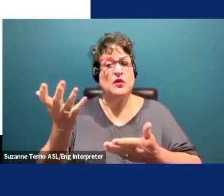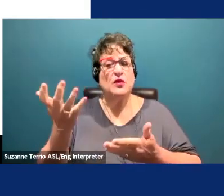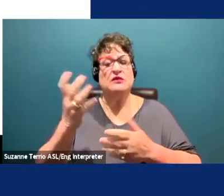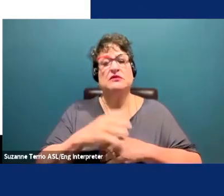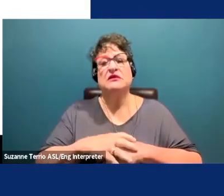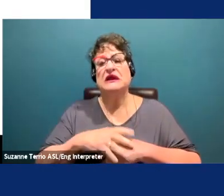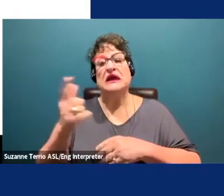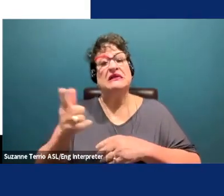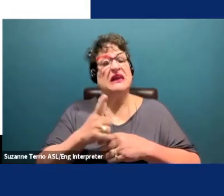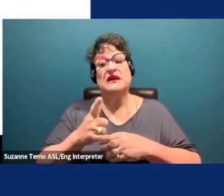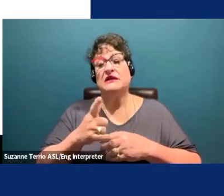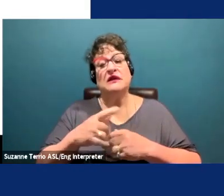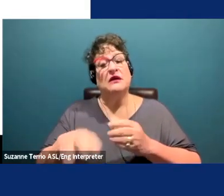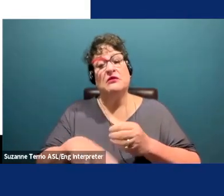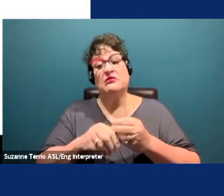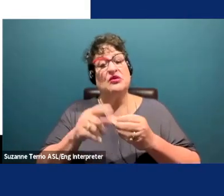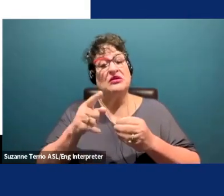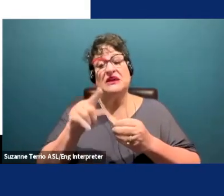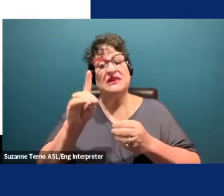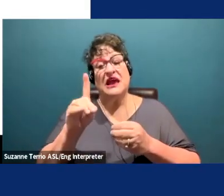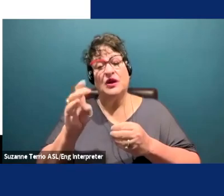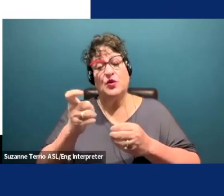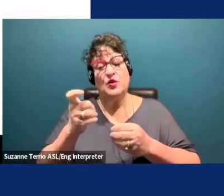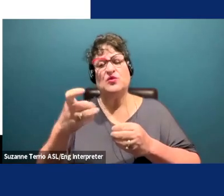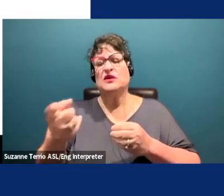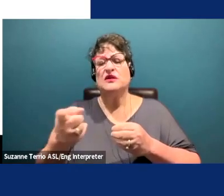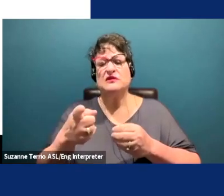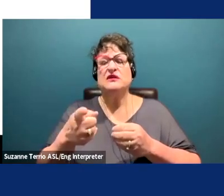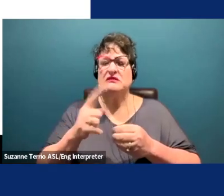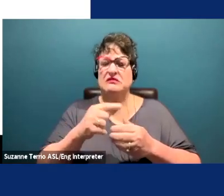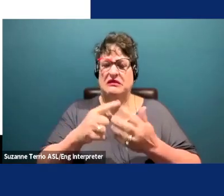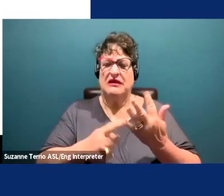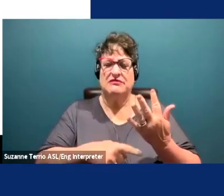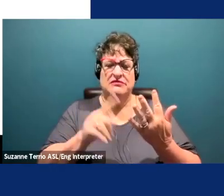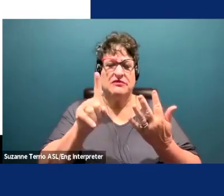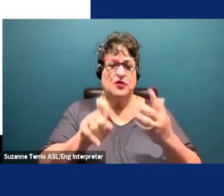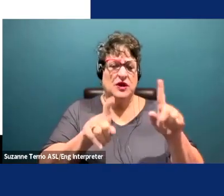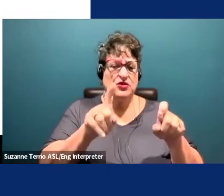or those types of questions, you want to ask your parent, is there any other limitations I should be aware